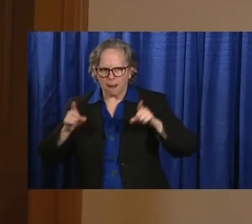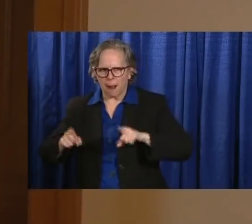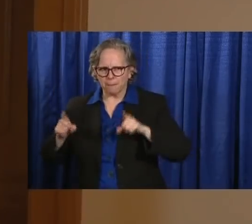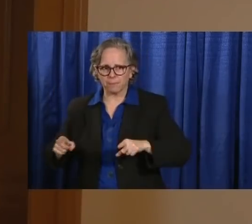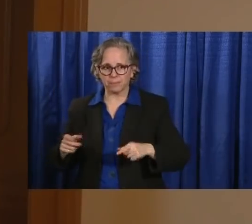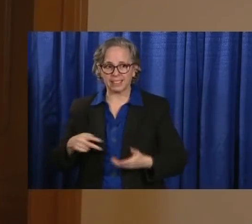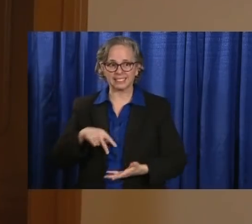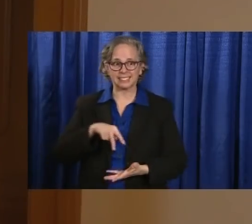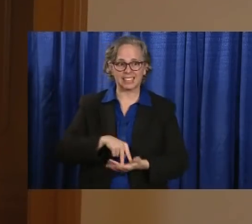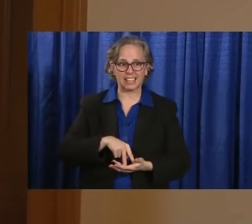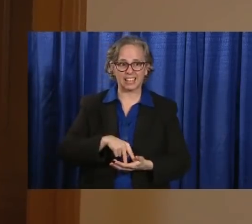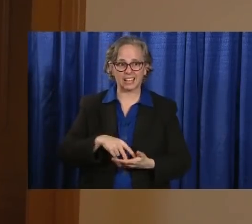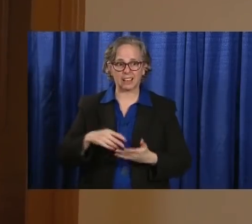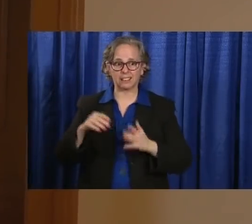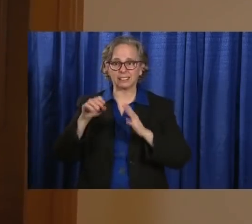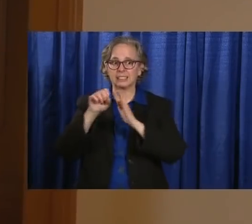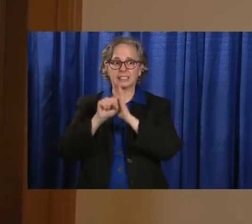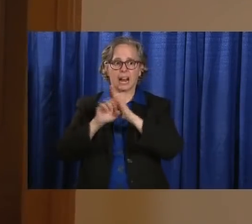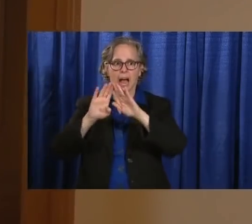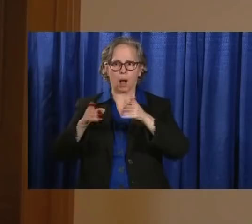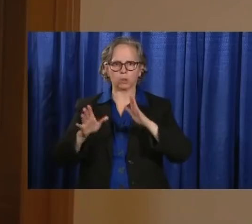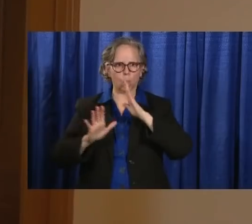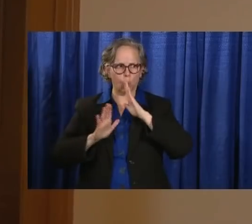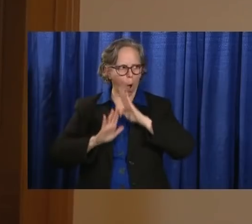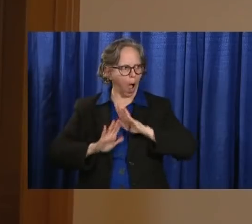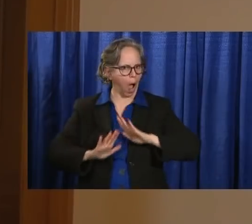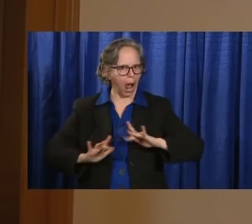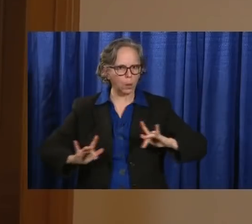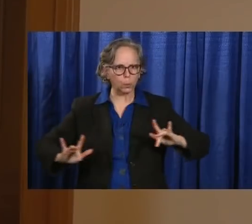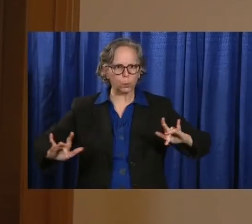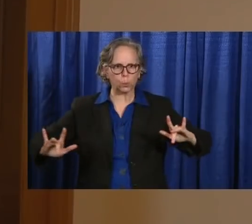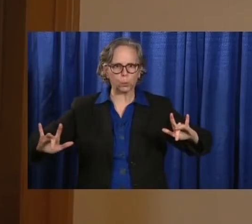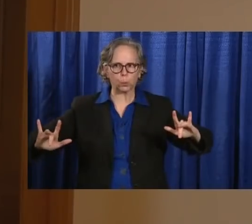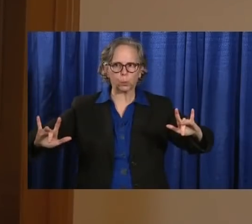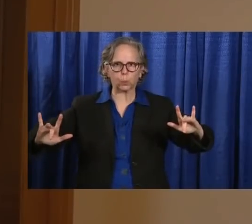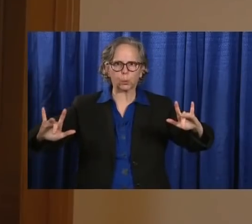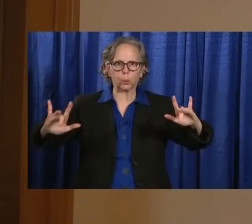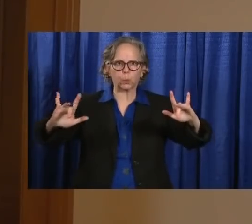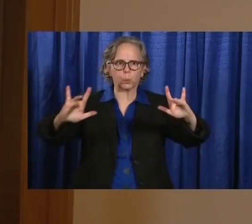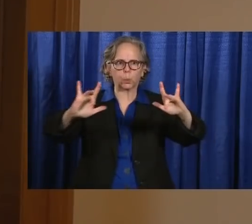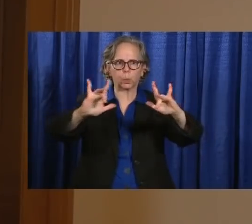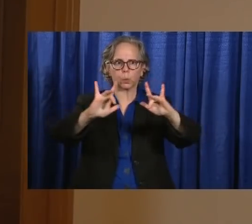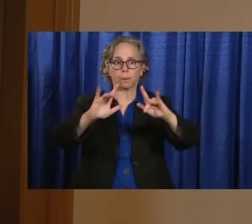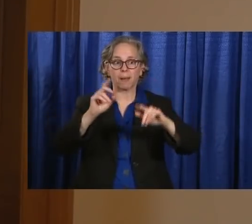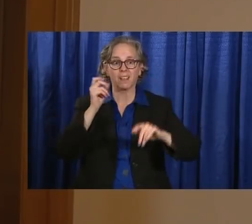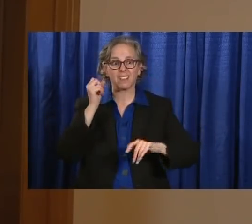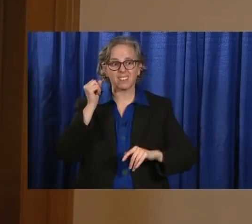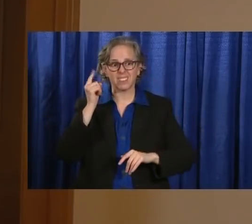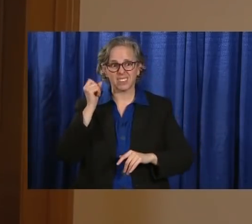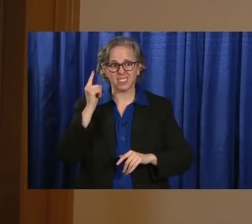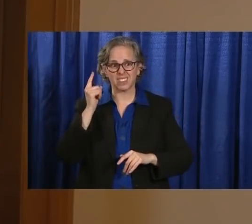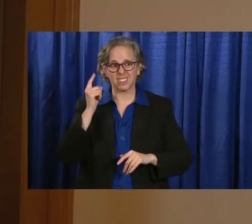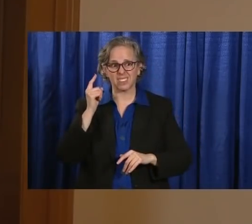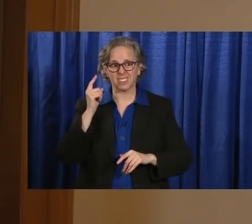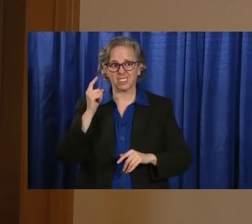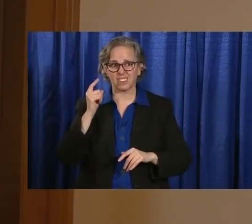I WANT YOU TO KNOW THAT THERE IS A TON OF ACTION. WE ARE SITTING HERE IN A VERY